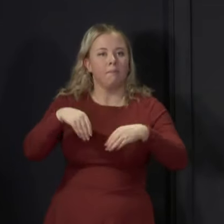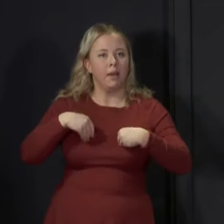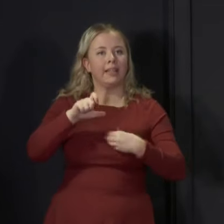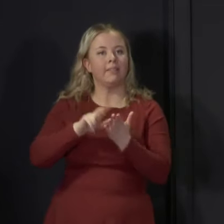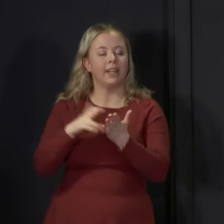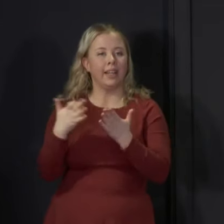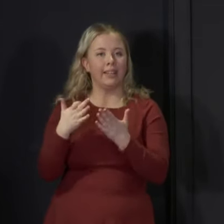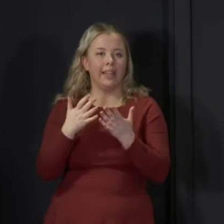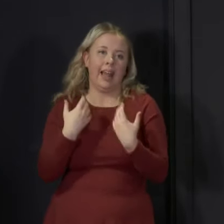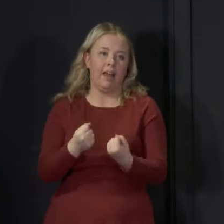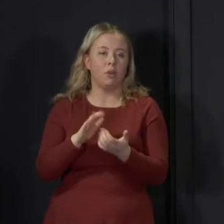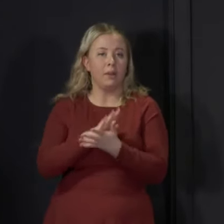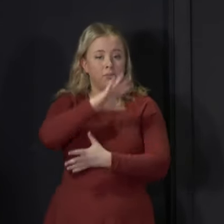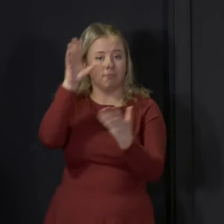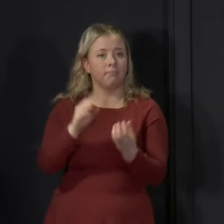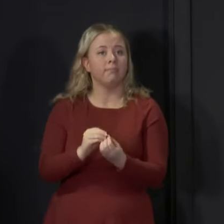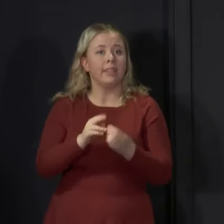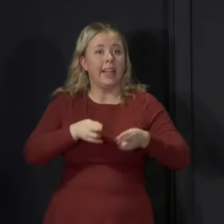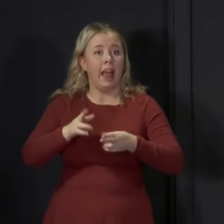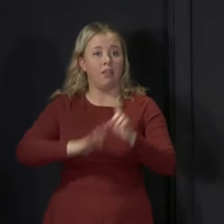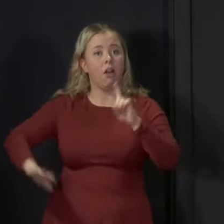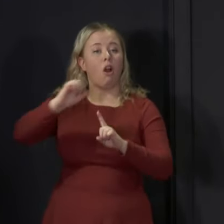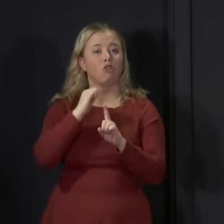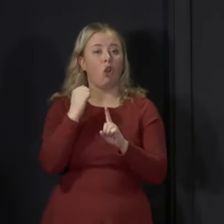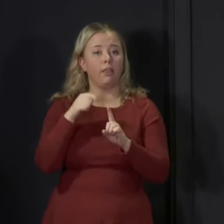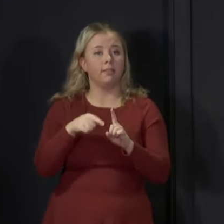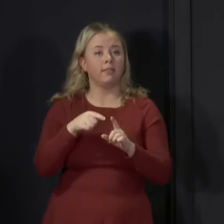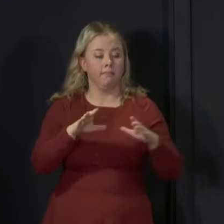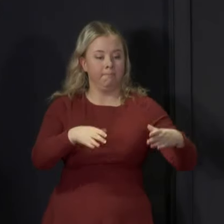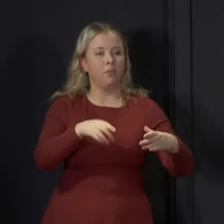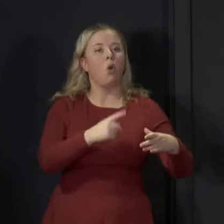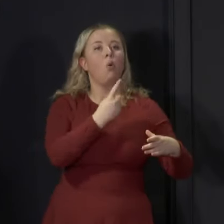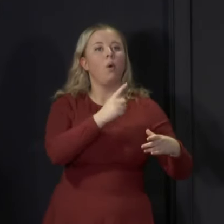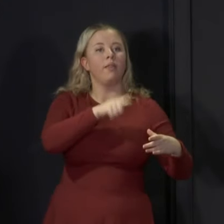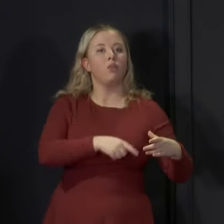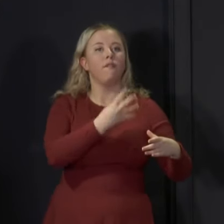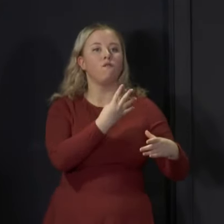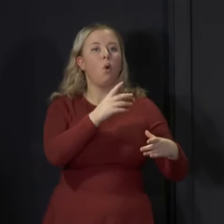the total number of deaths in Scotland, under that measurement, to 1,415. Although I'll